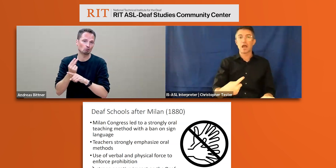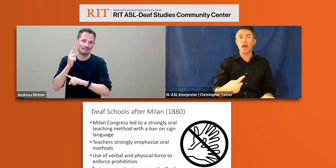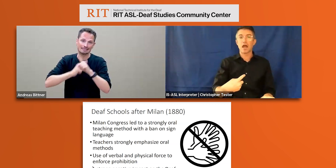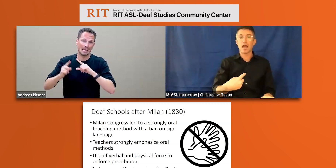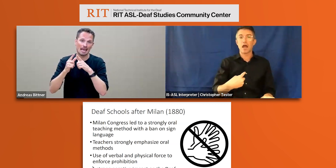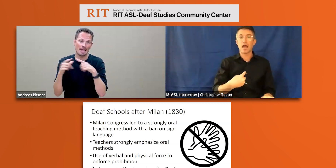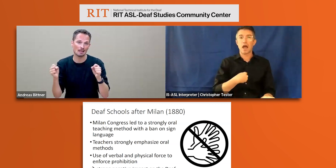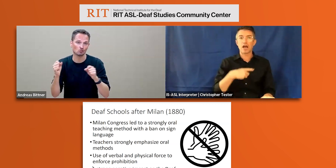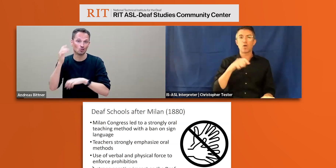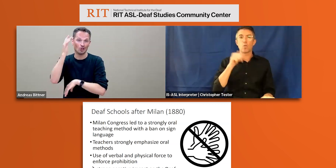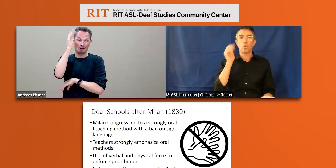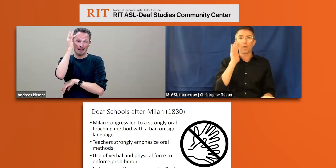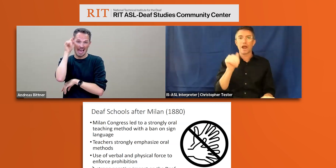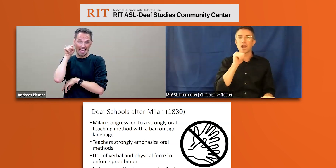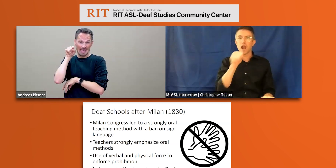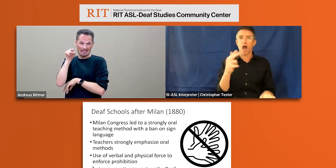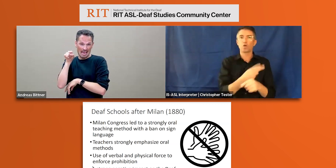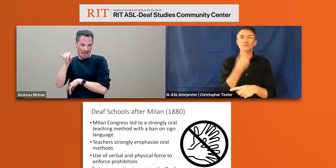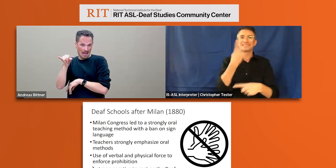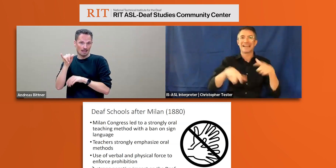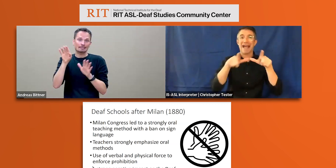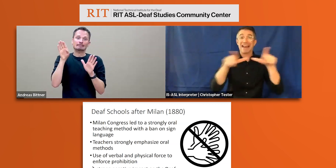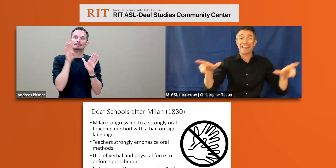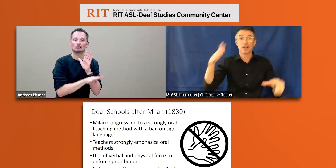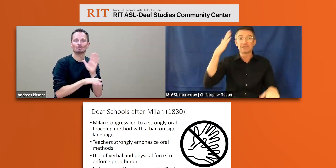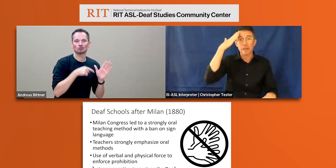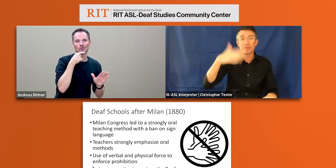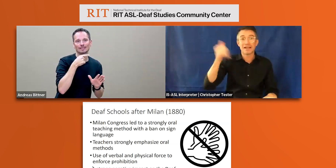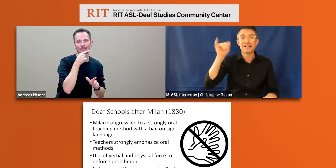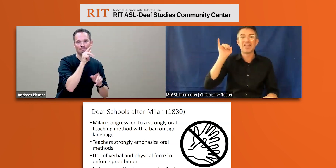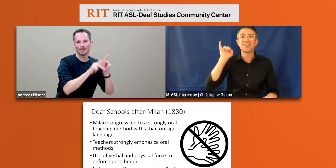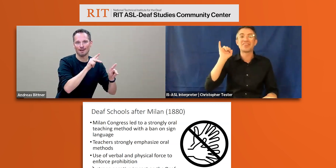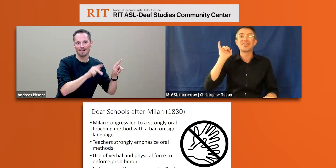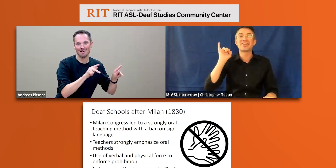over and over again. The sentence was, "I will not use sign language